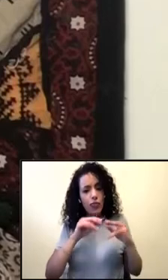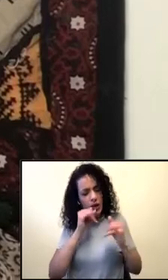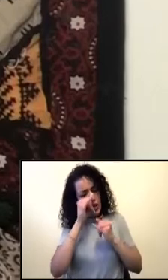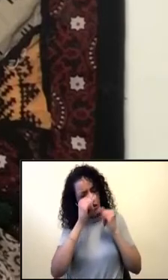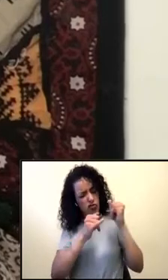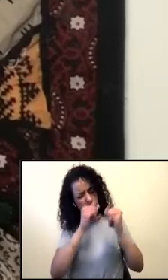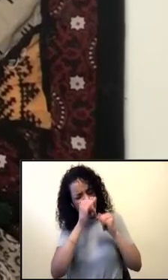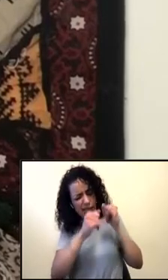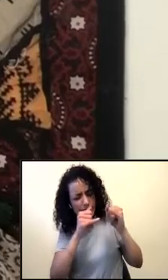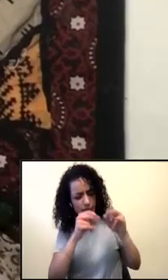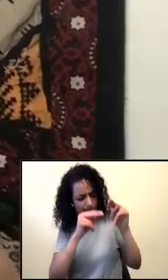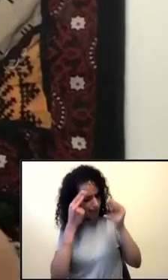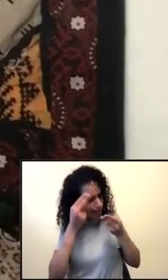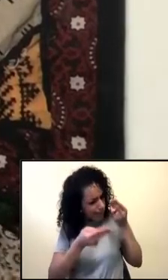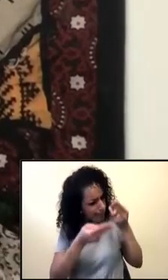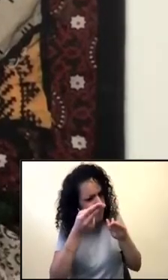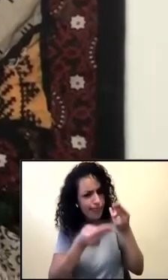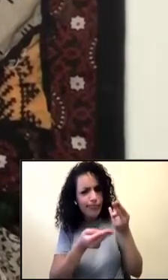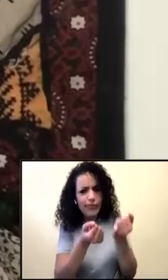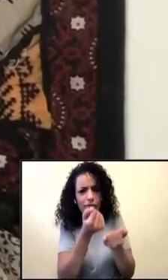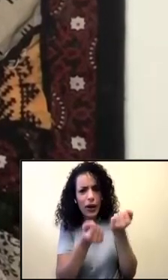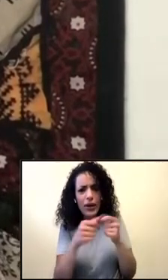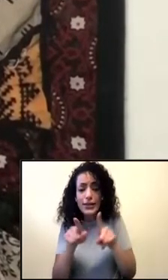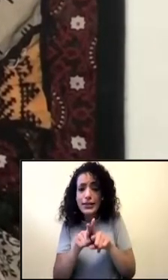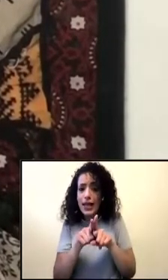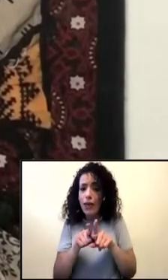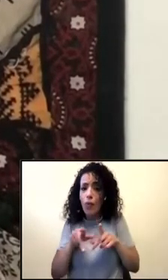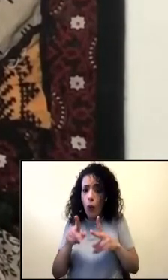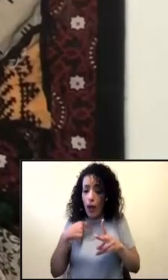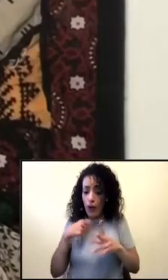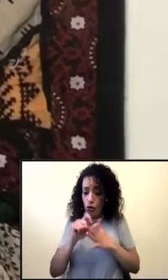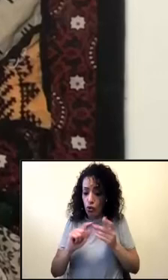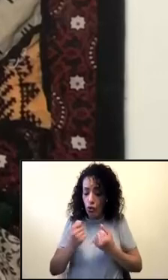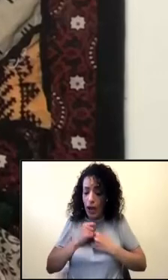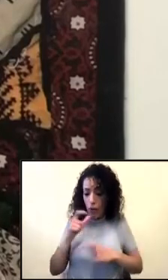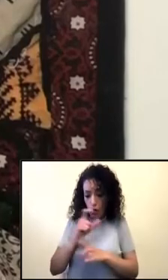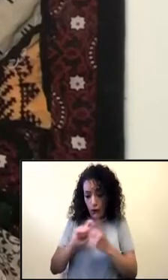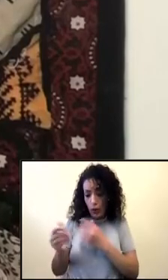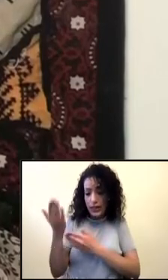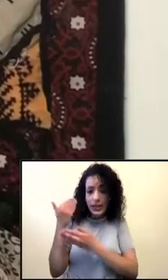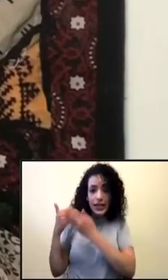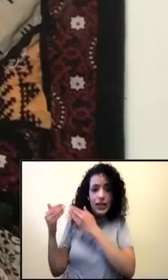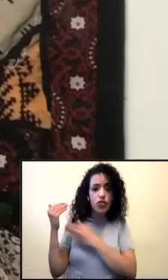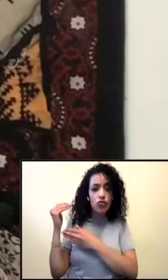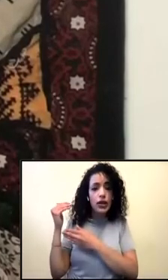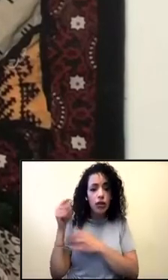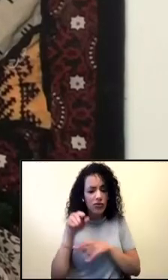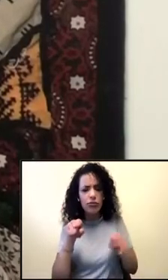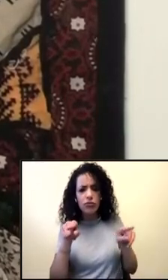our history and sort of community history, then yeah it's as subjective as that. Because they